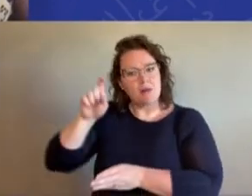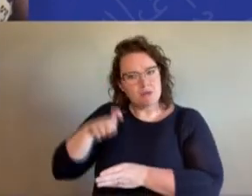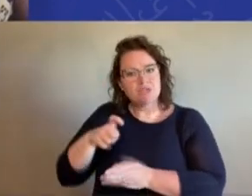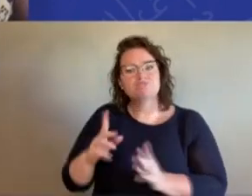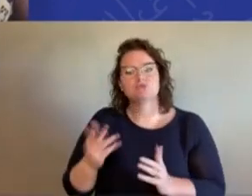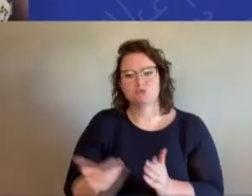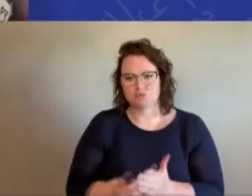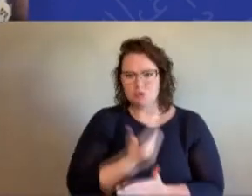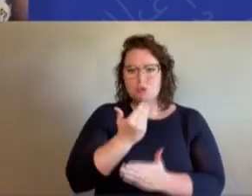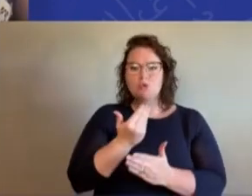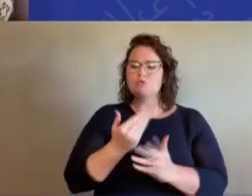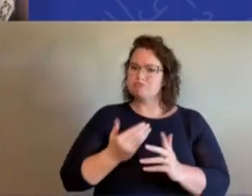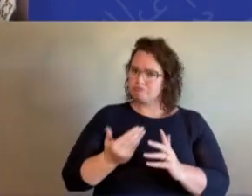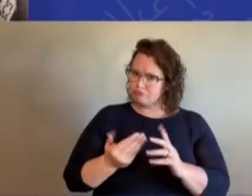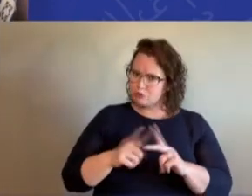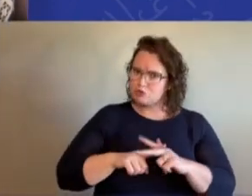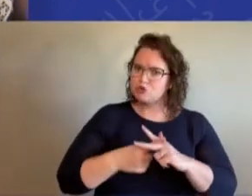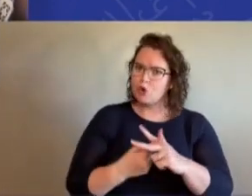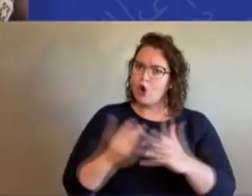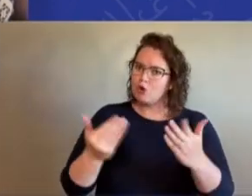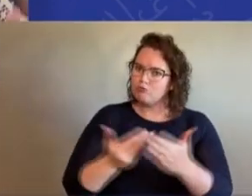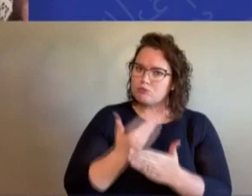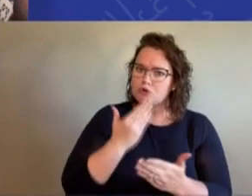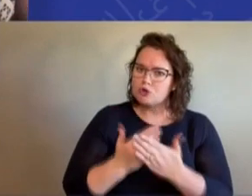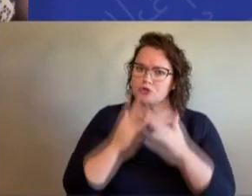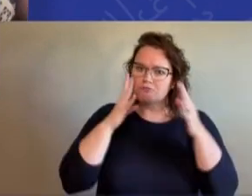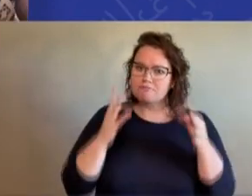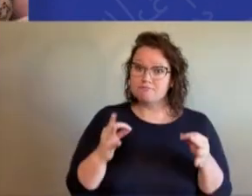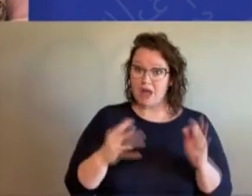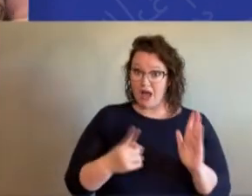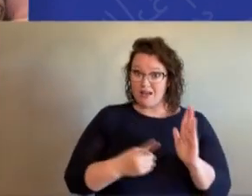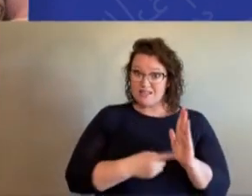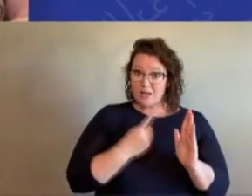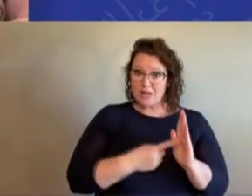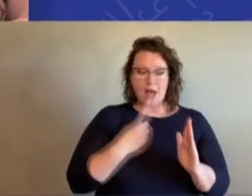sometimes. We just have to be able to come back from those moments and get